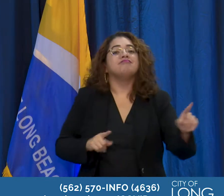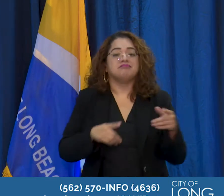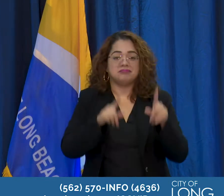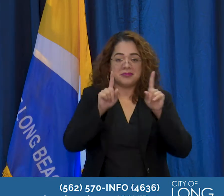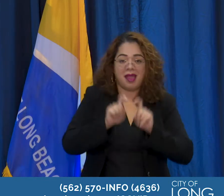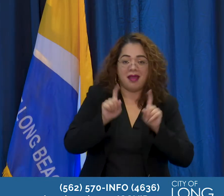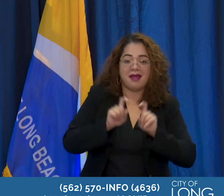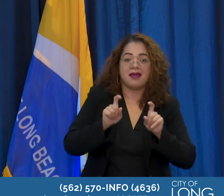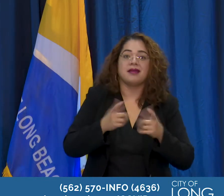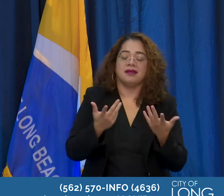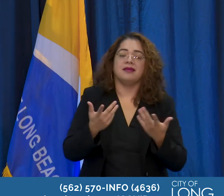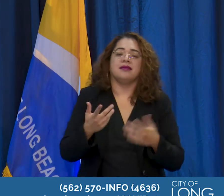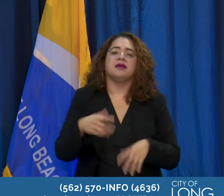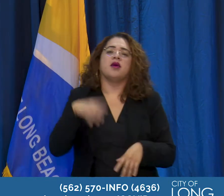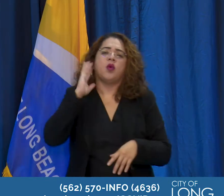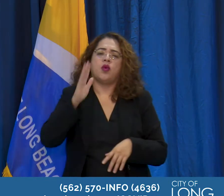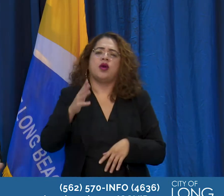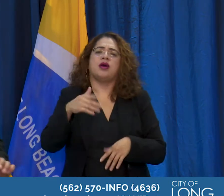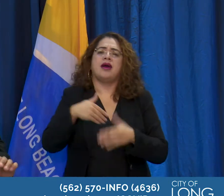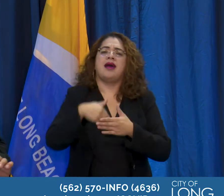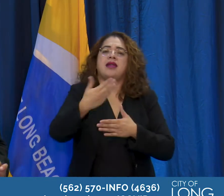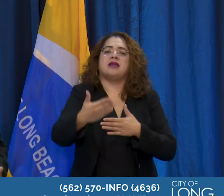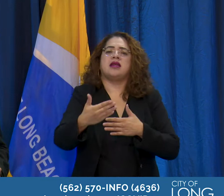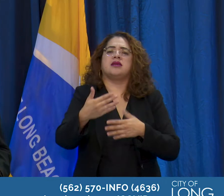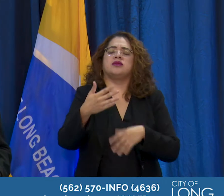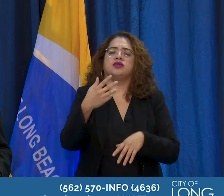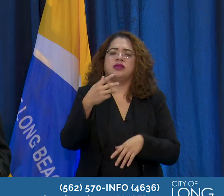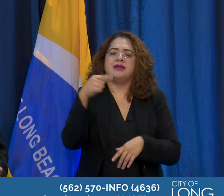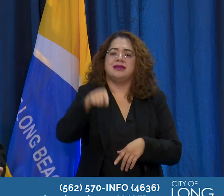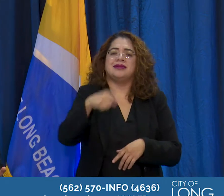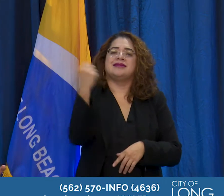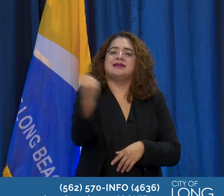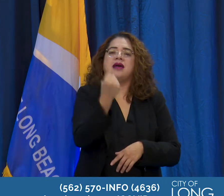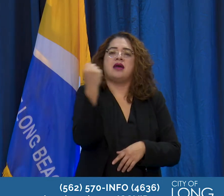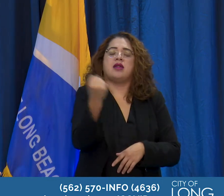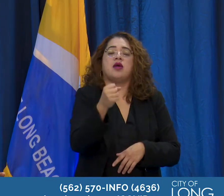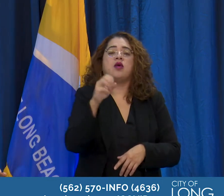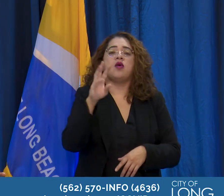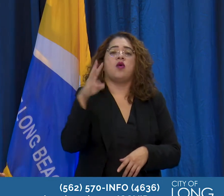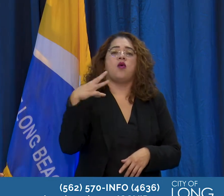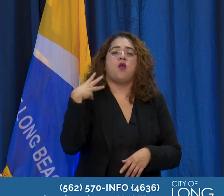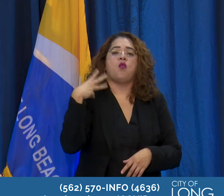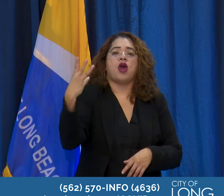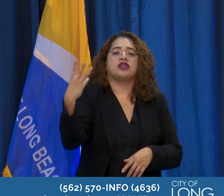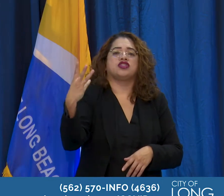The next one that we have is this Saturday at Washington Middle School throughout the